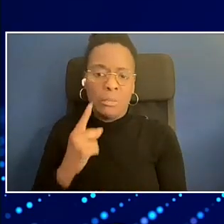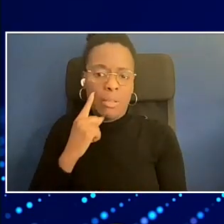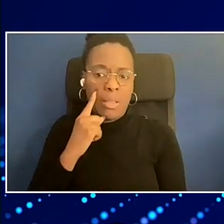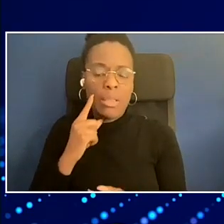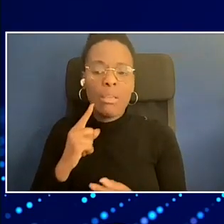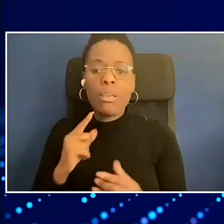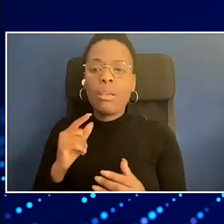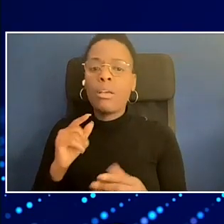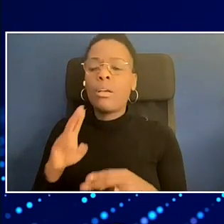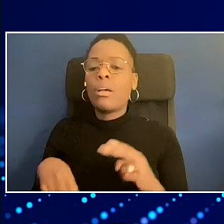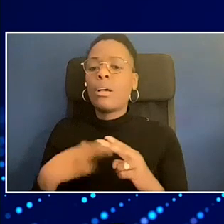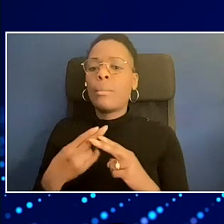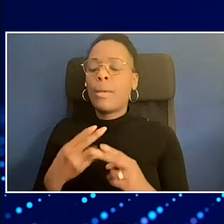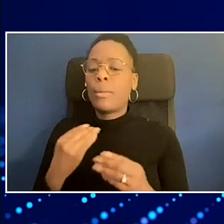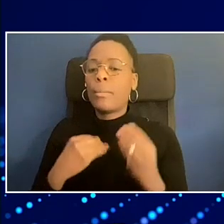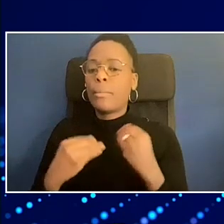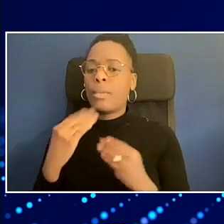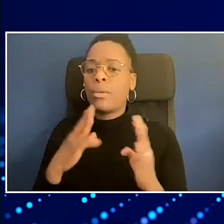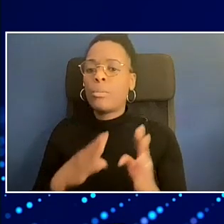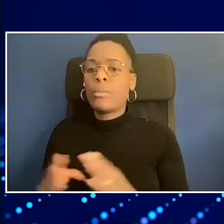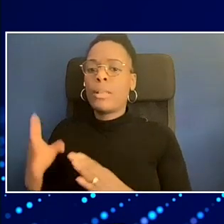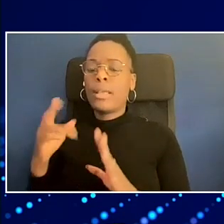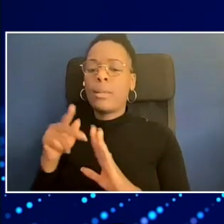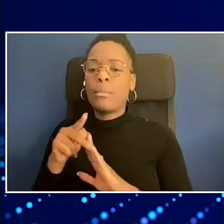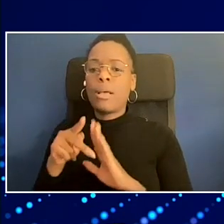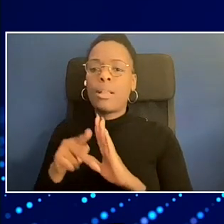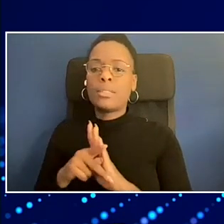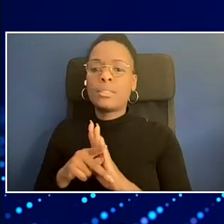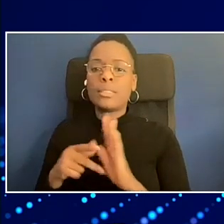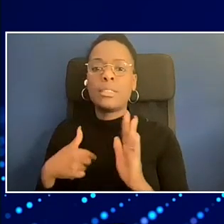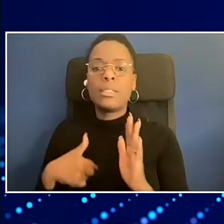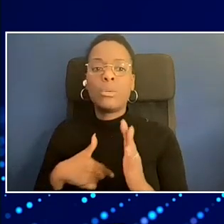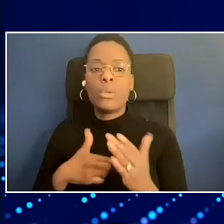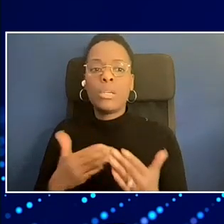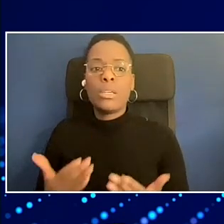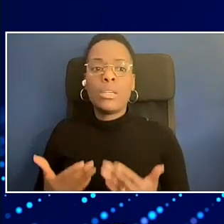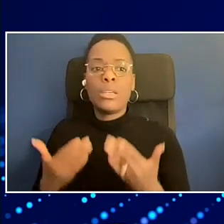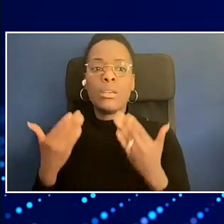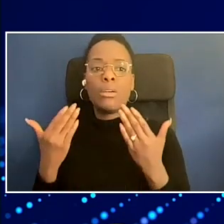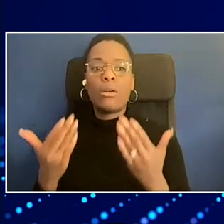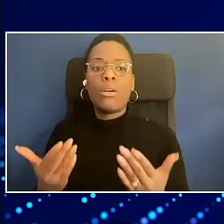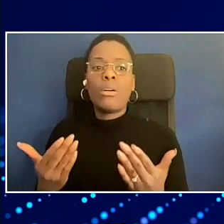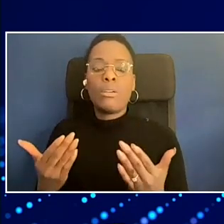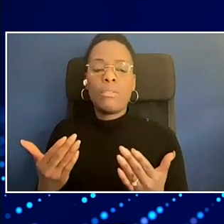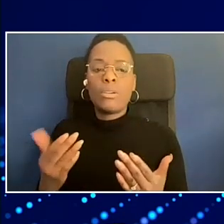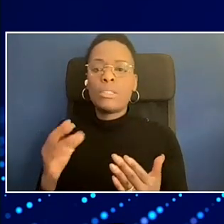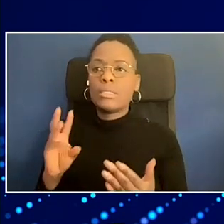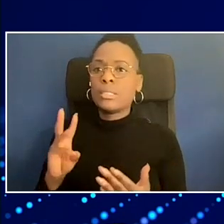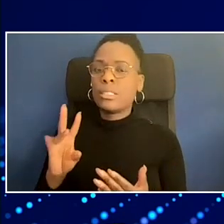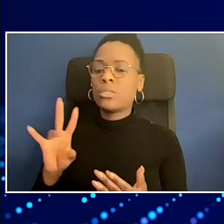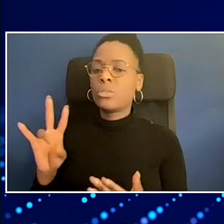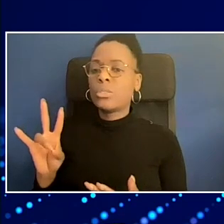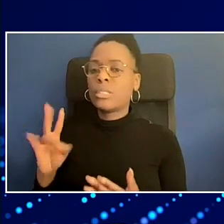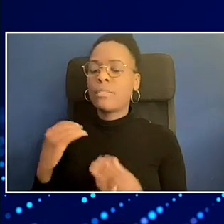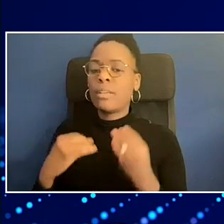policy. You know, we do offer six or seven meal plans. So the students are not being